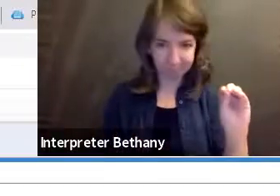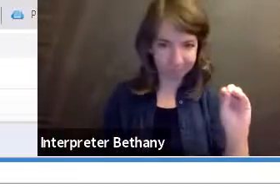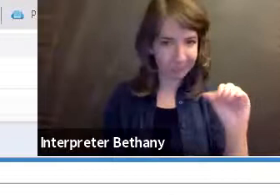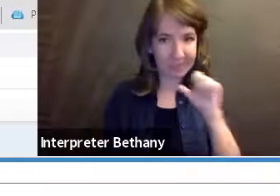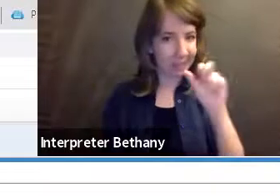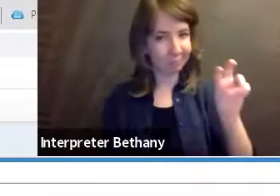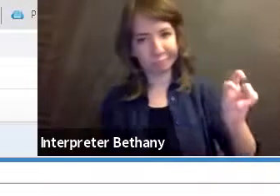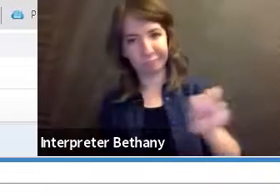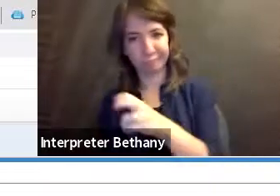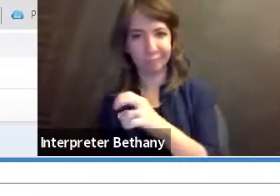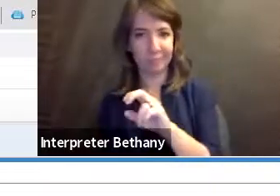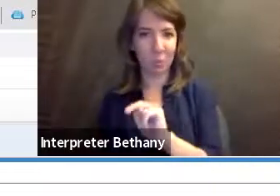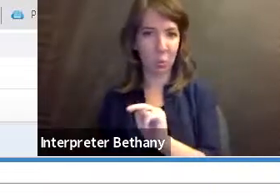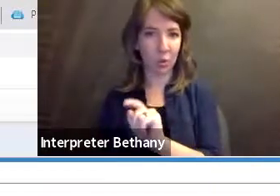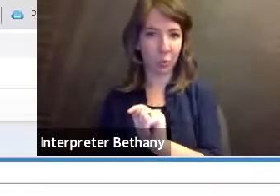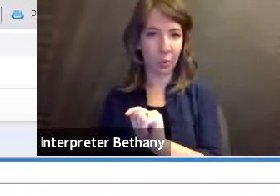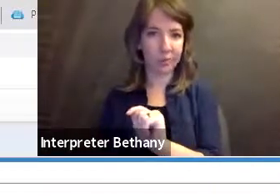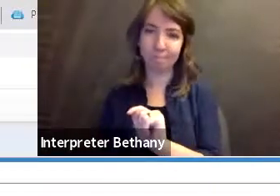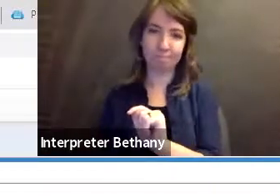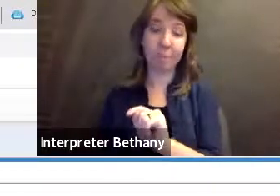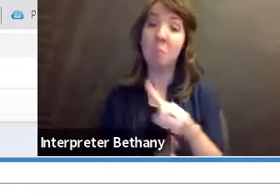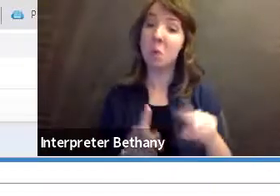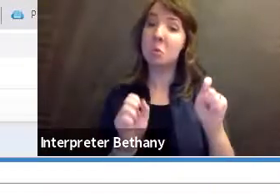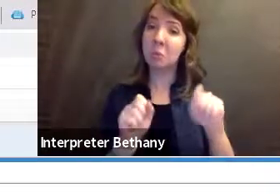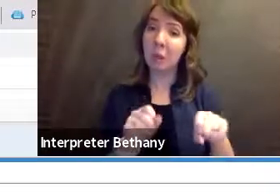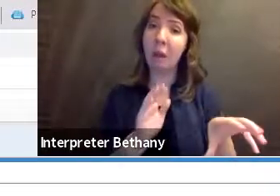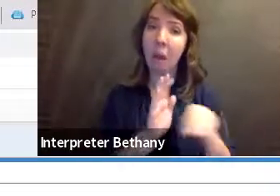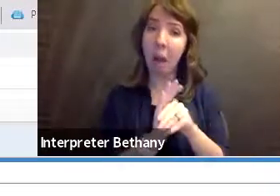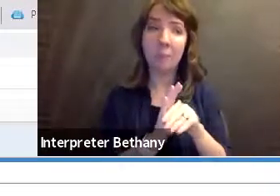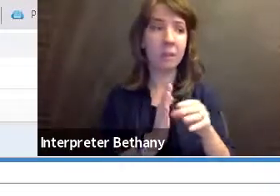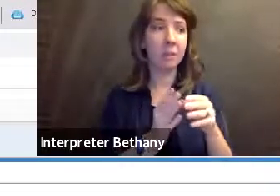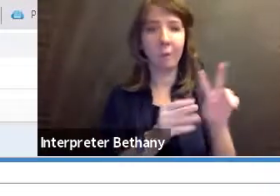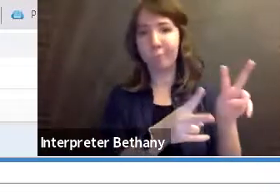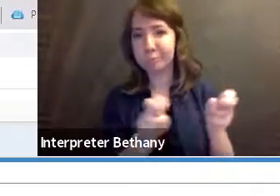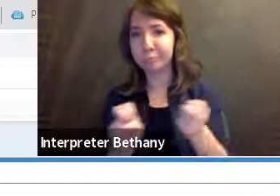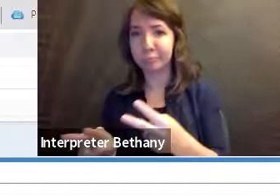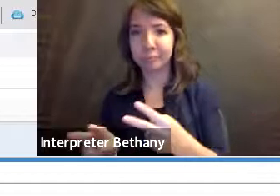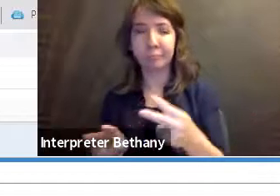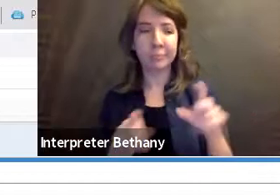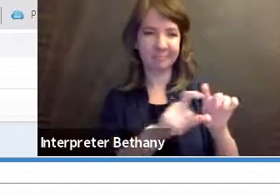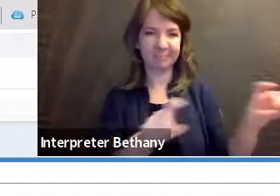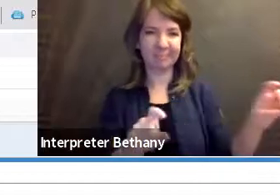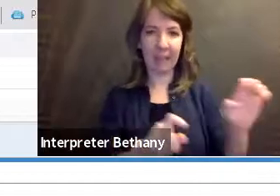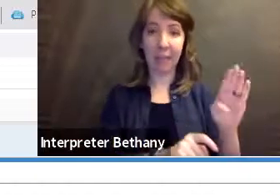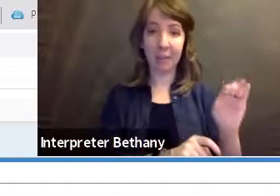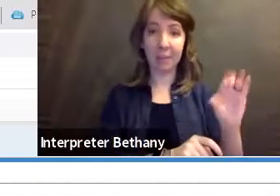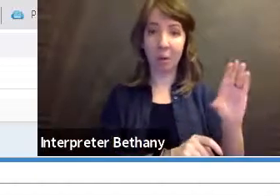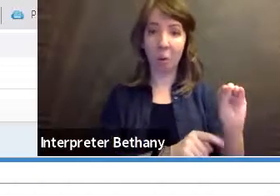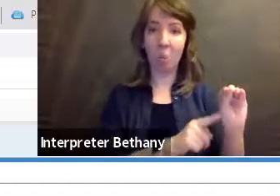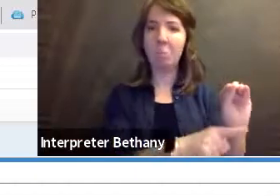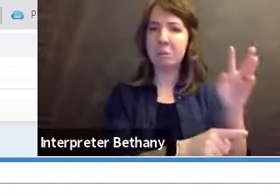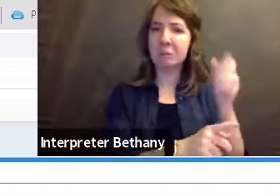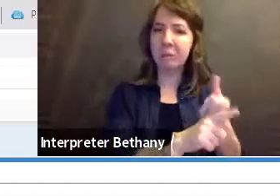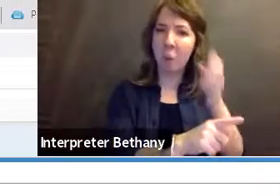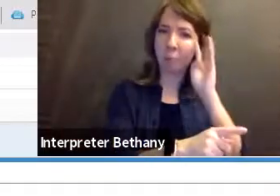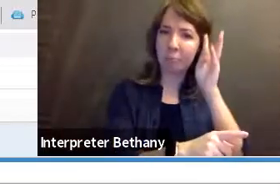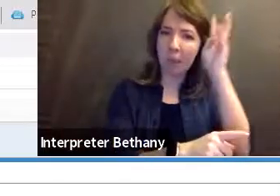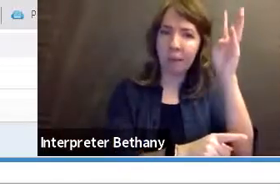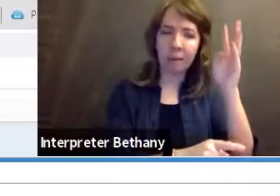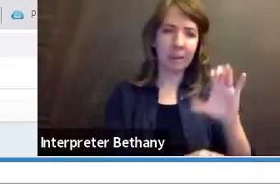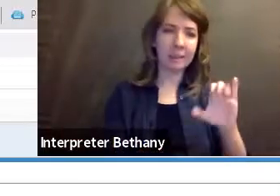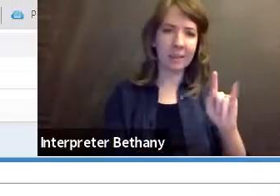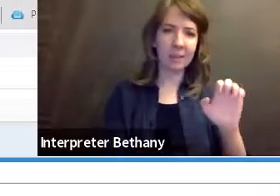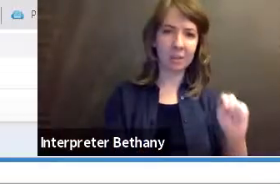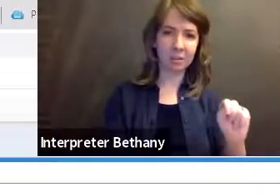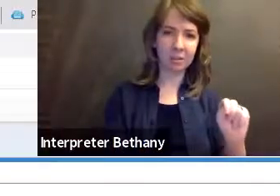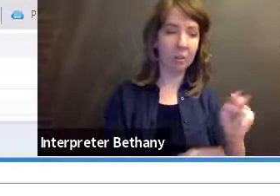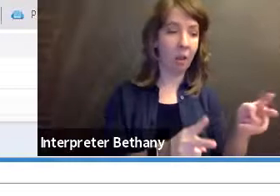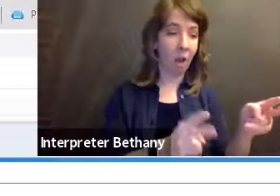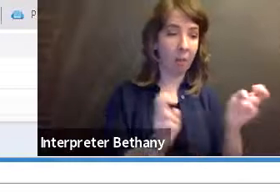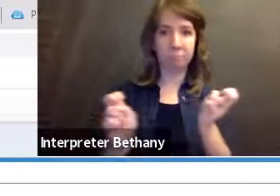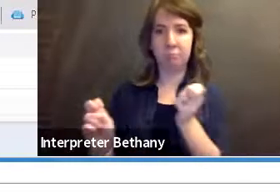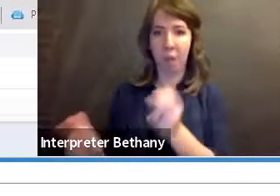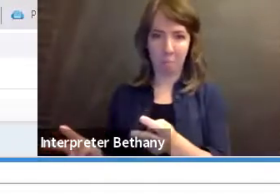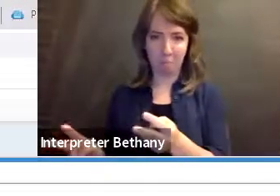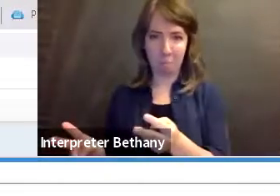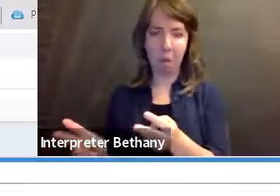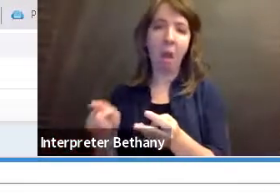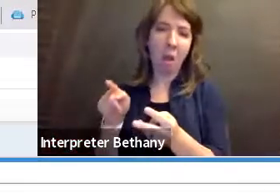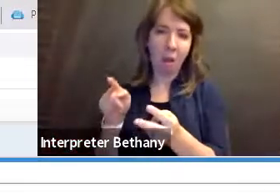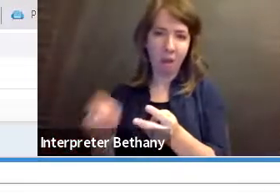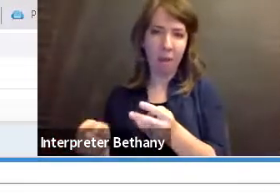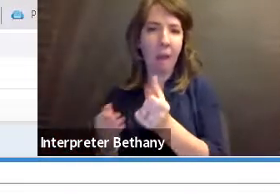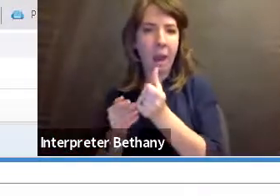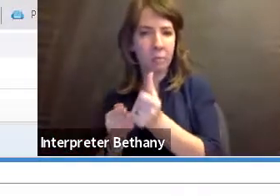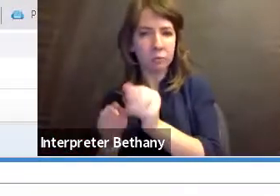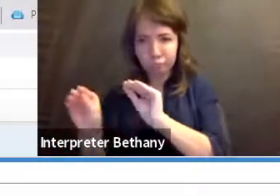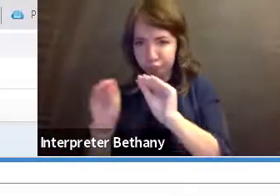Linda Kobashigawa: Unfortunately, but you can copy and paste the citation that EPS co creates for you into into noodle tools and then it kind of helps you formatted correctly, too. So it'll give you suggestions on